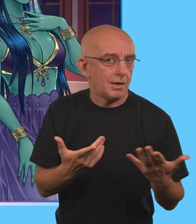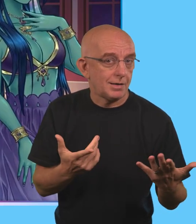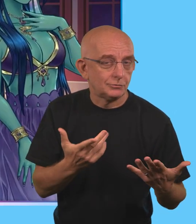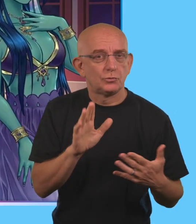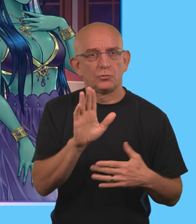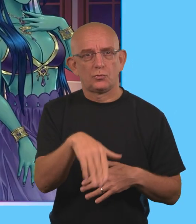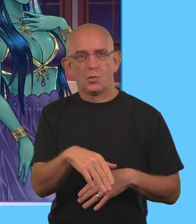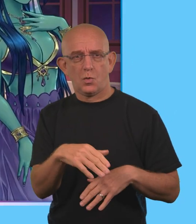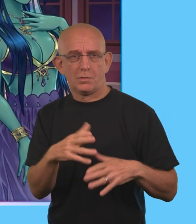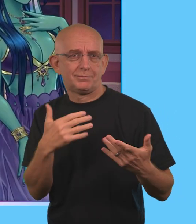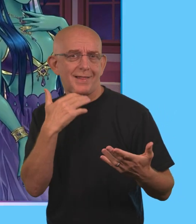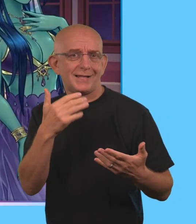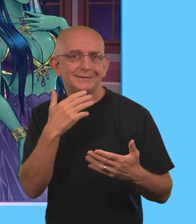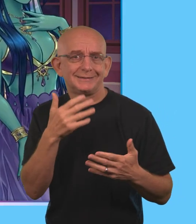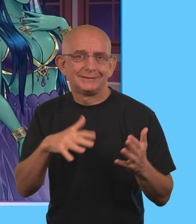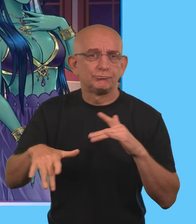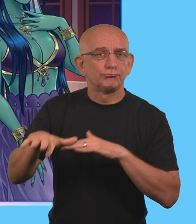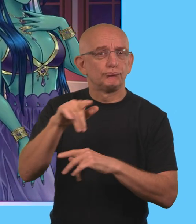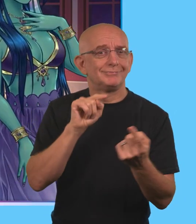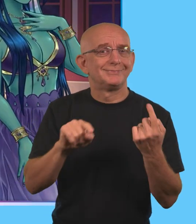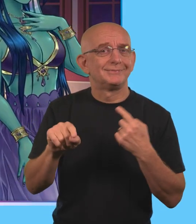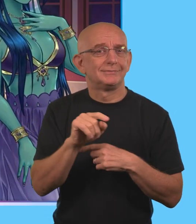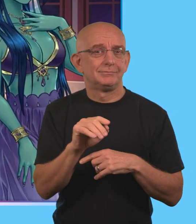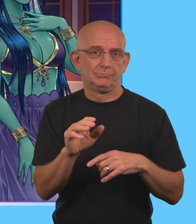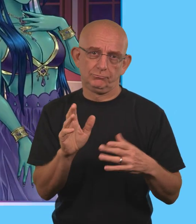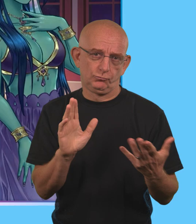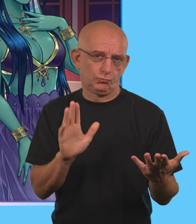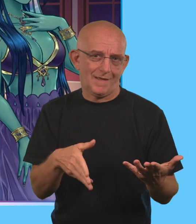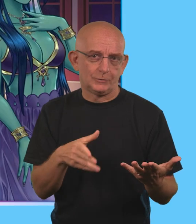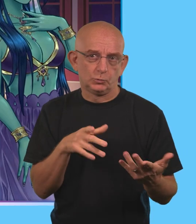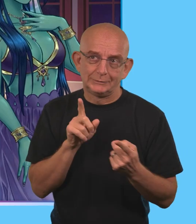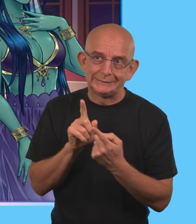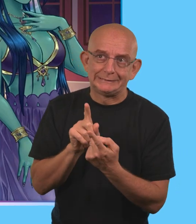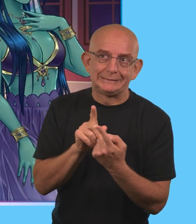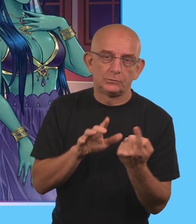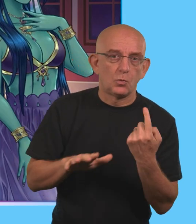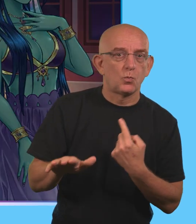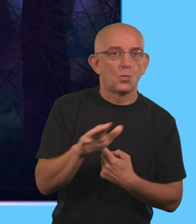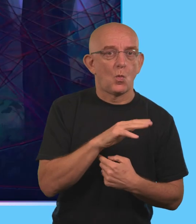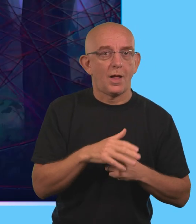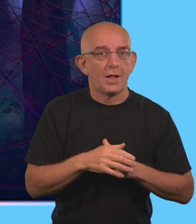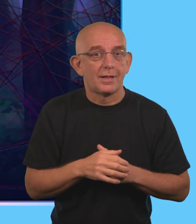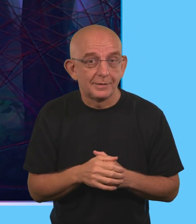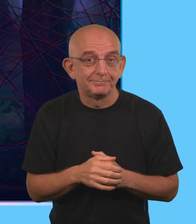Oh babe. There are plenty of fish in the sea, and no reason not to date all of them.